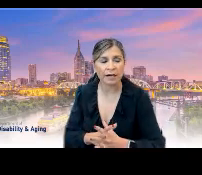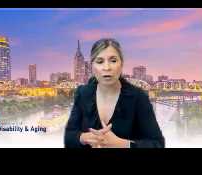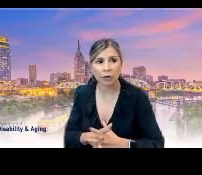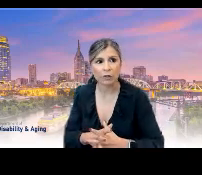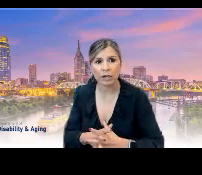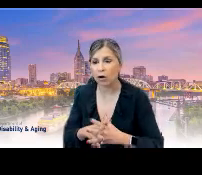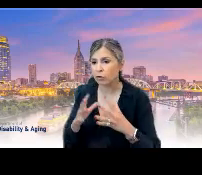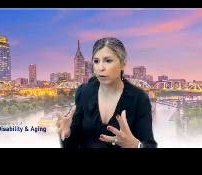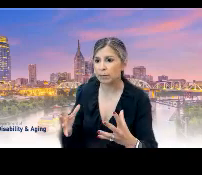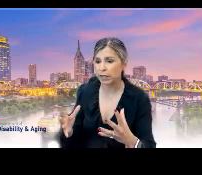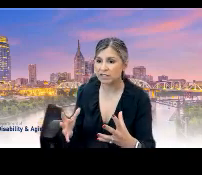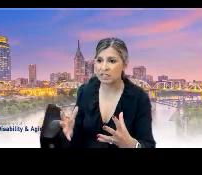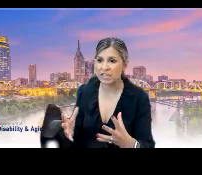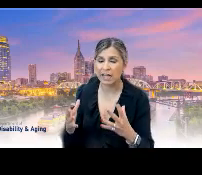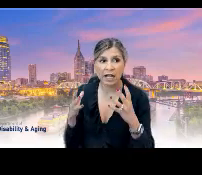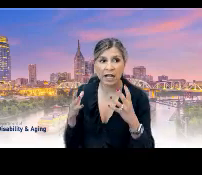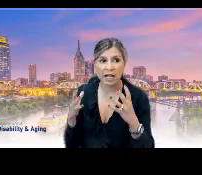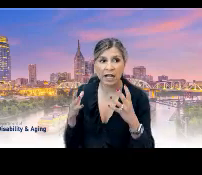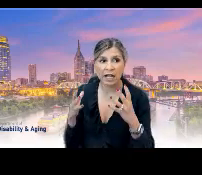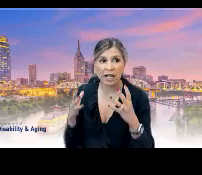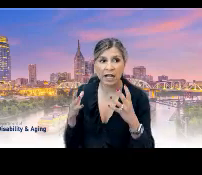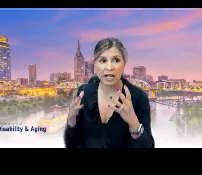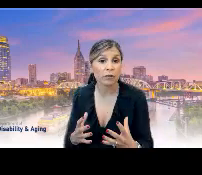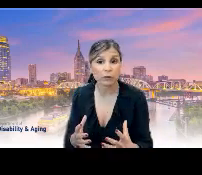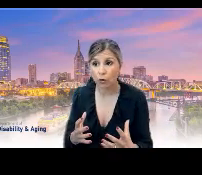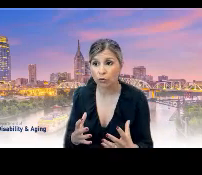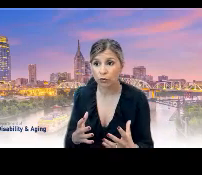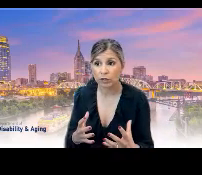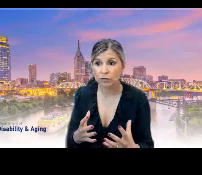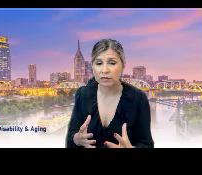They not only are great places to get healthy hot meals for older adults,